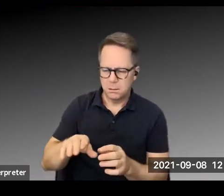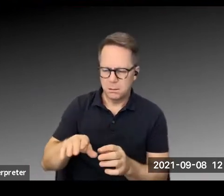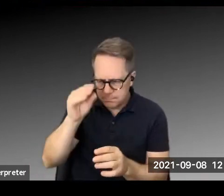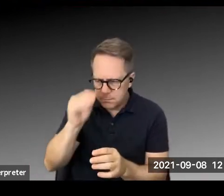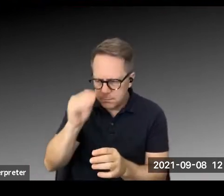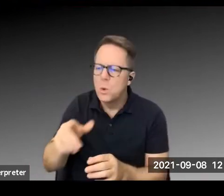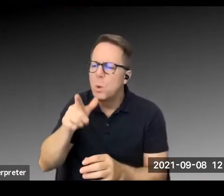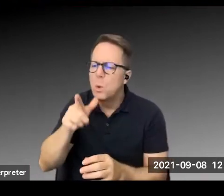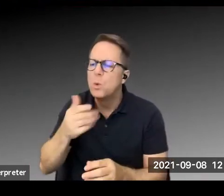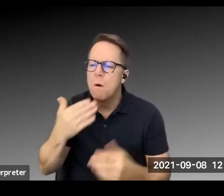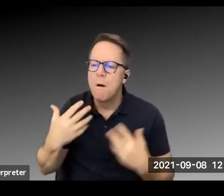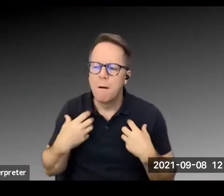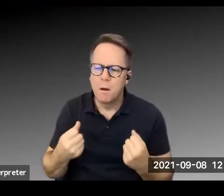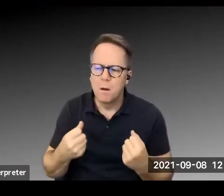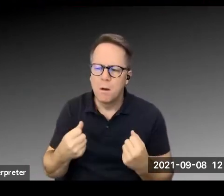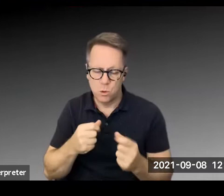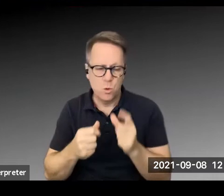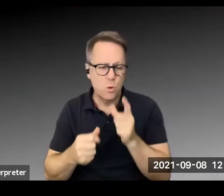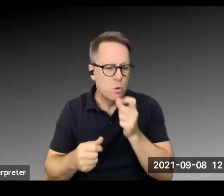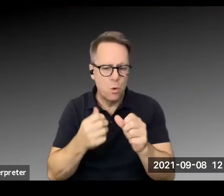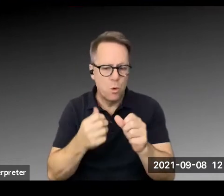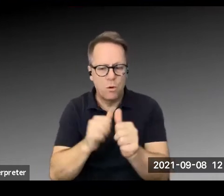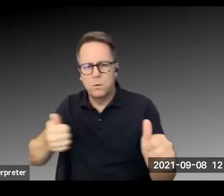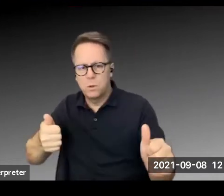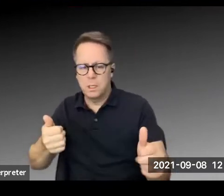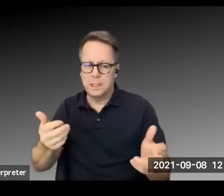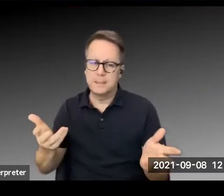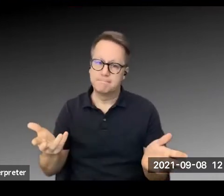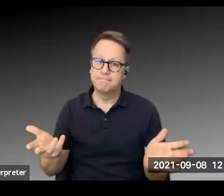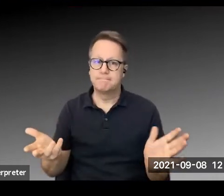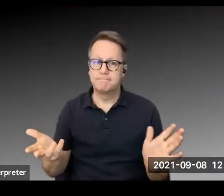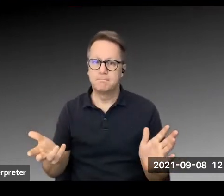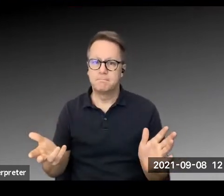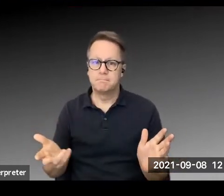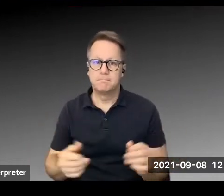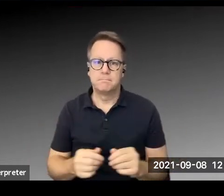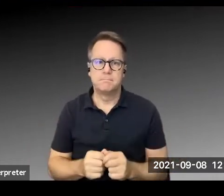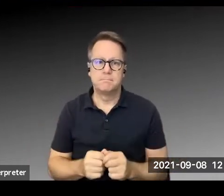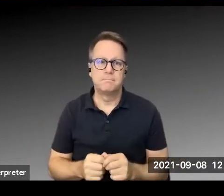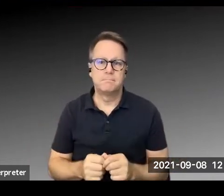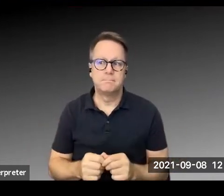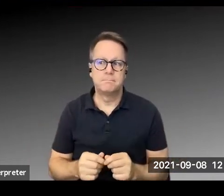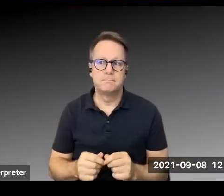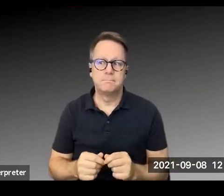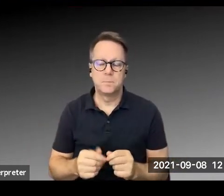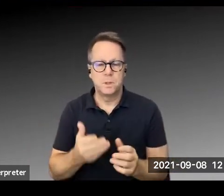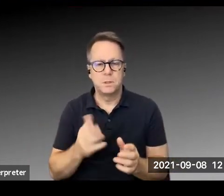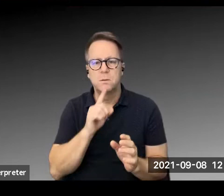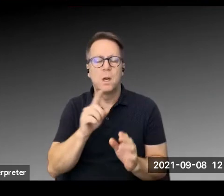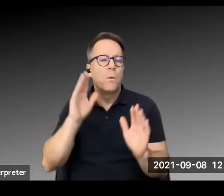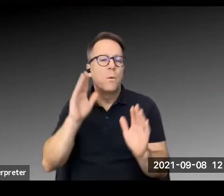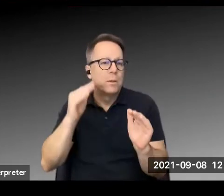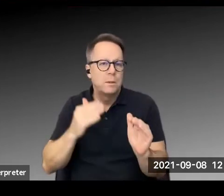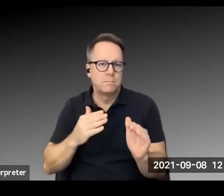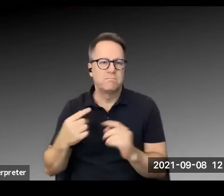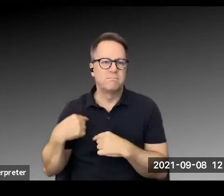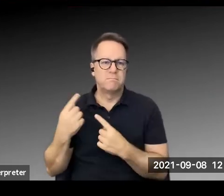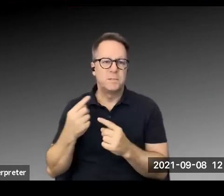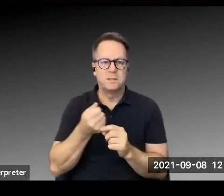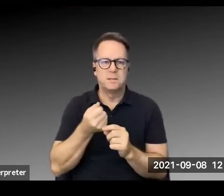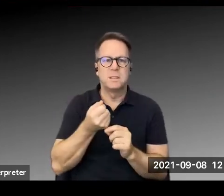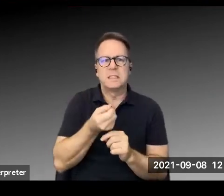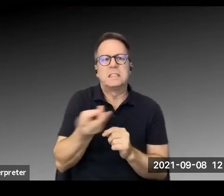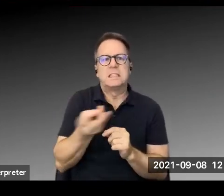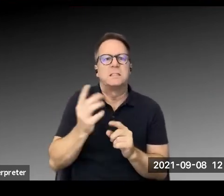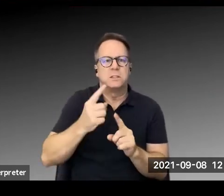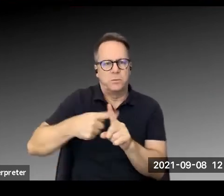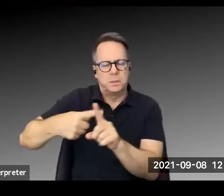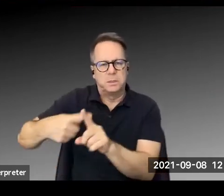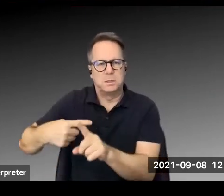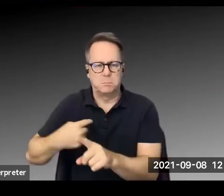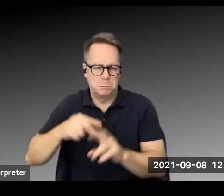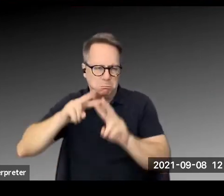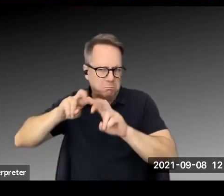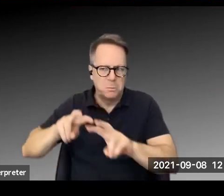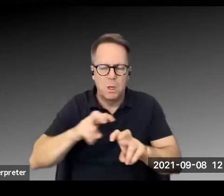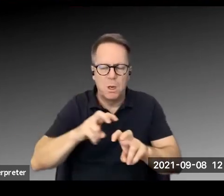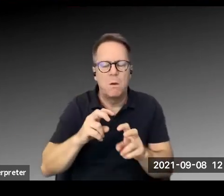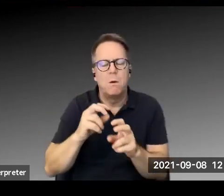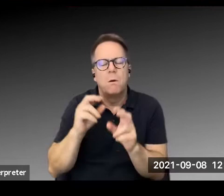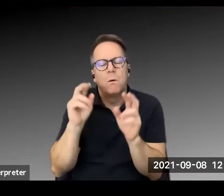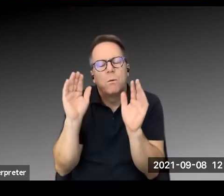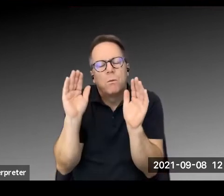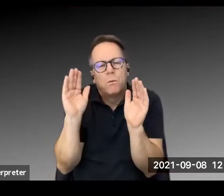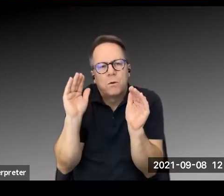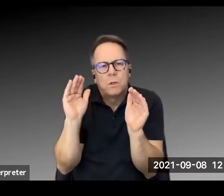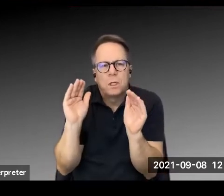So I want to suggest that, and I hope that the research that I've been doing for the past several months with colleagues at Microsoft Research, or a challenge to an effort to scale technology.